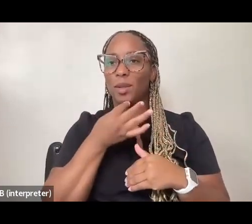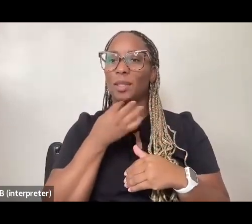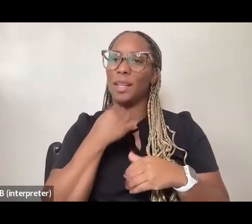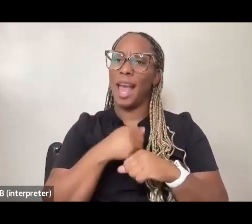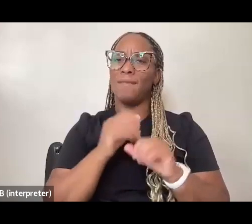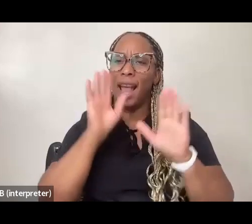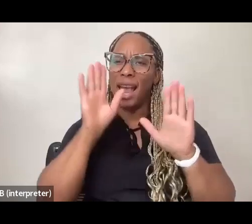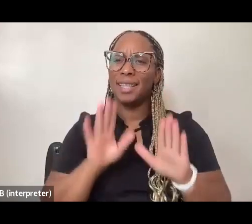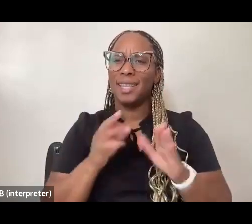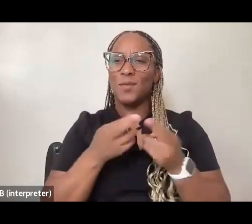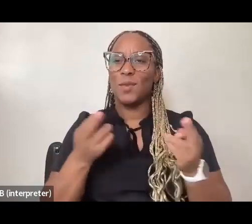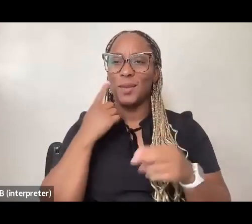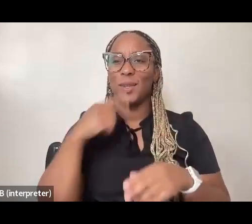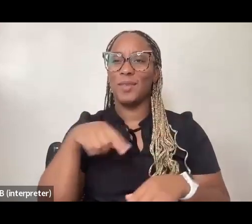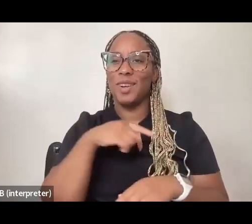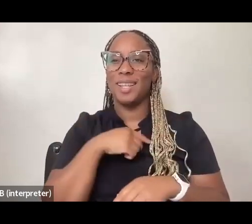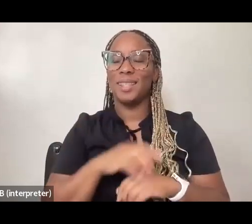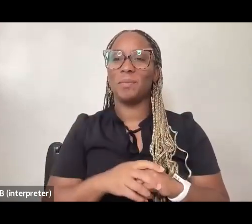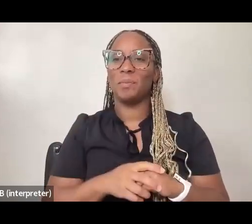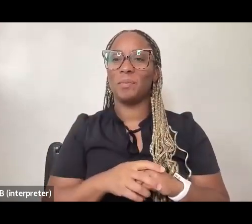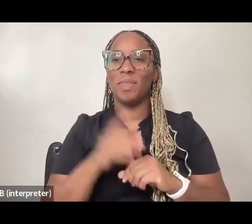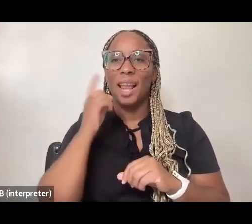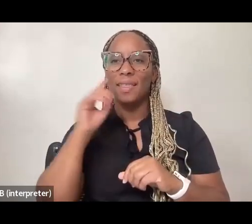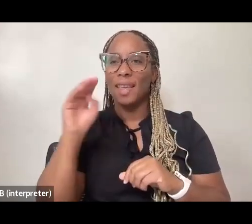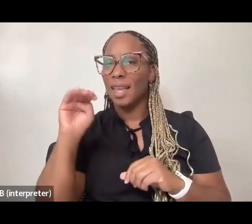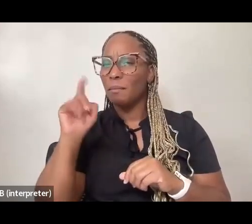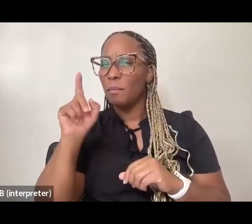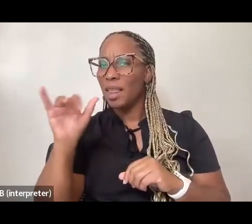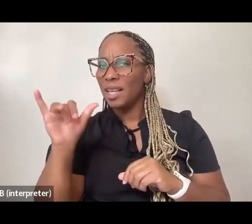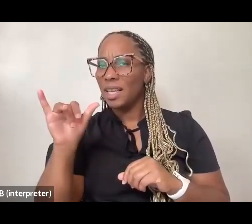resources for us. I think Melanie, you said that